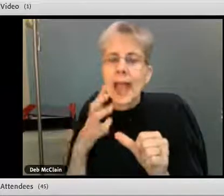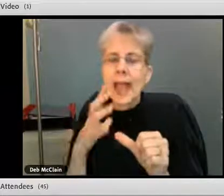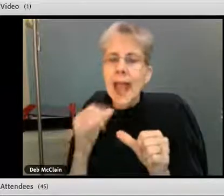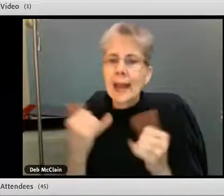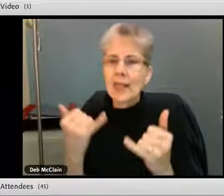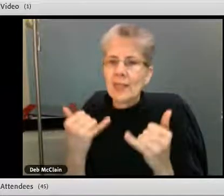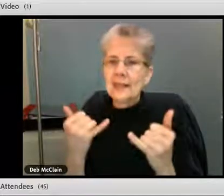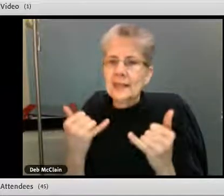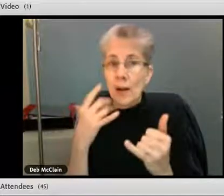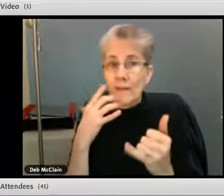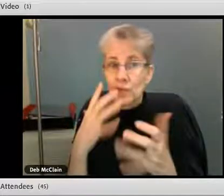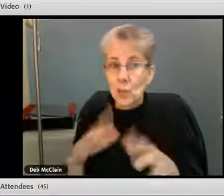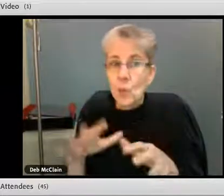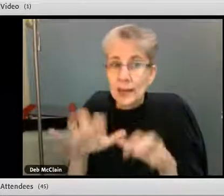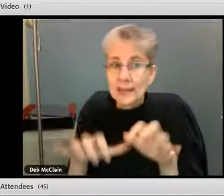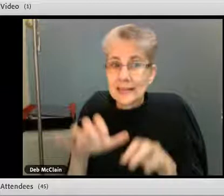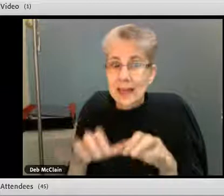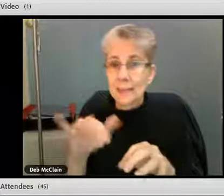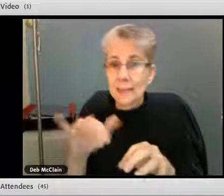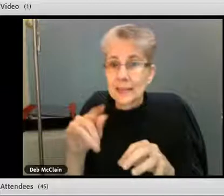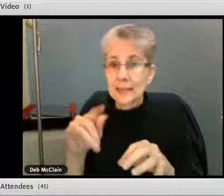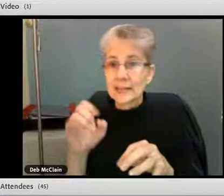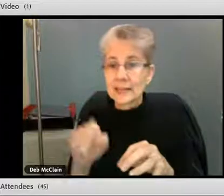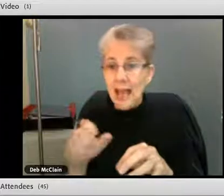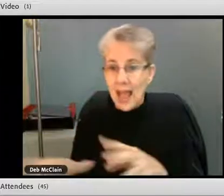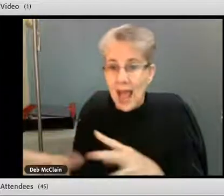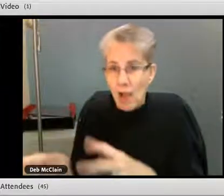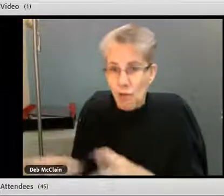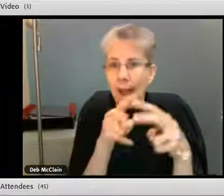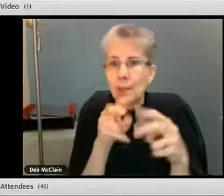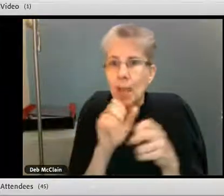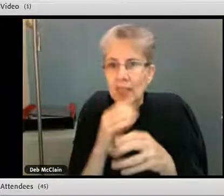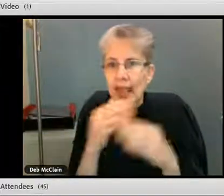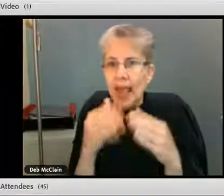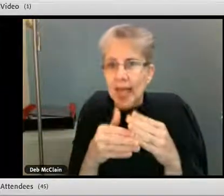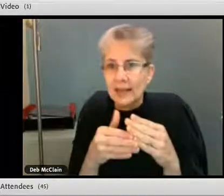I'll grab them at the end of the session, and I can also share them with anybody else.